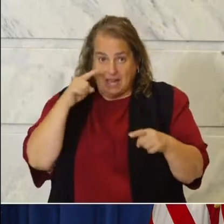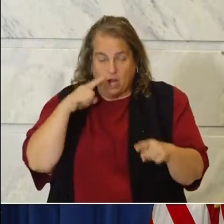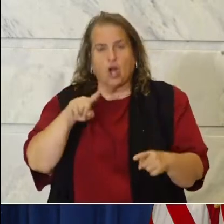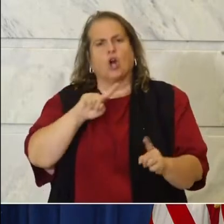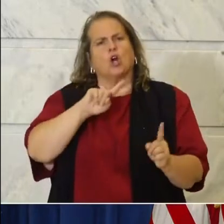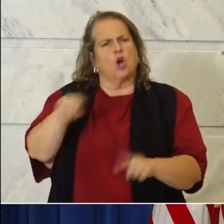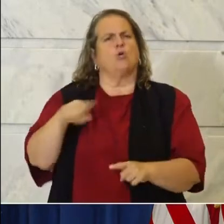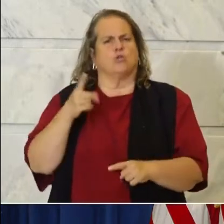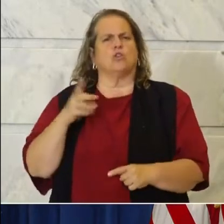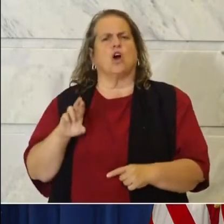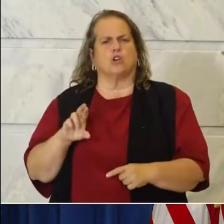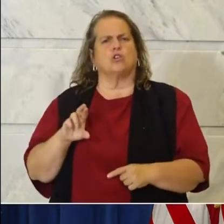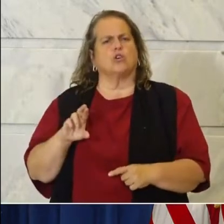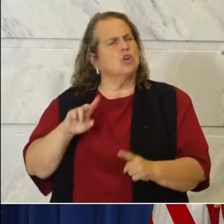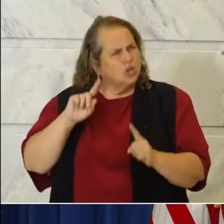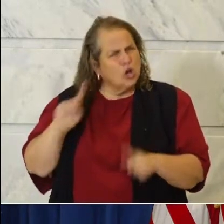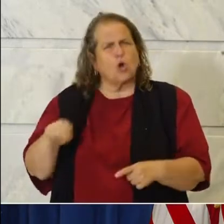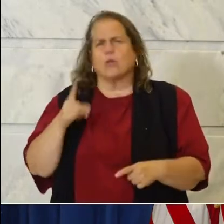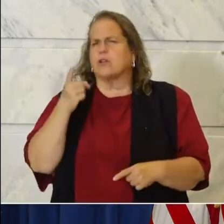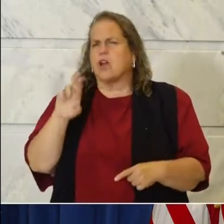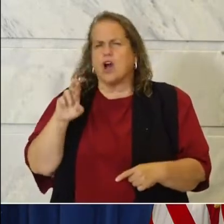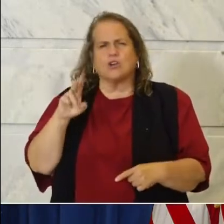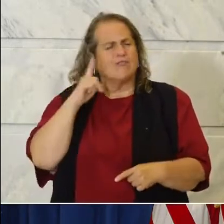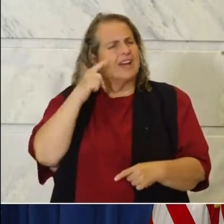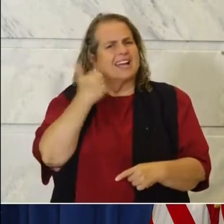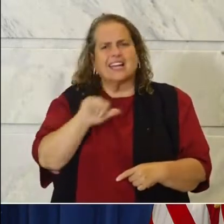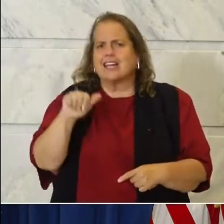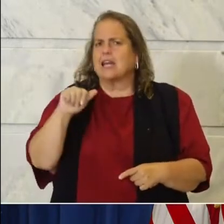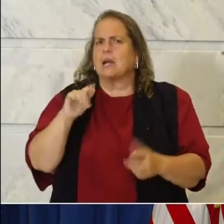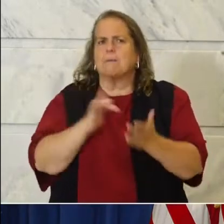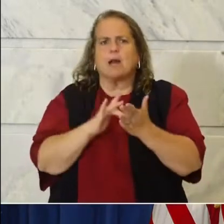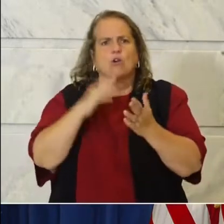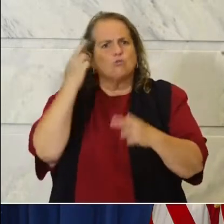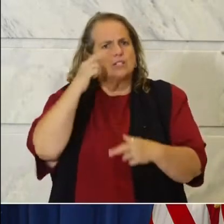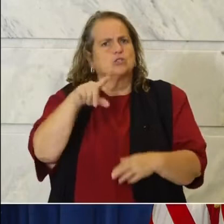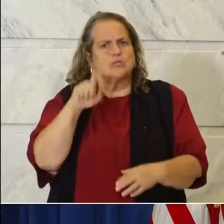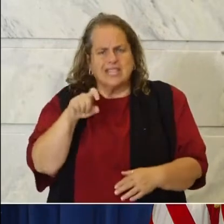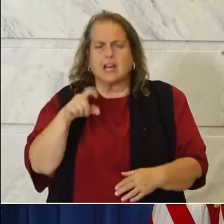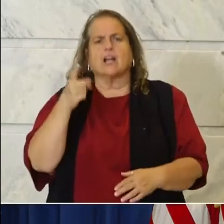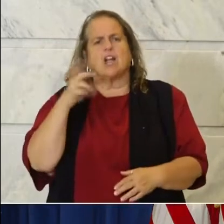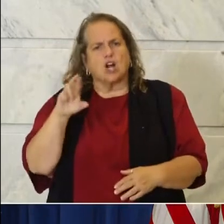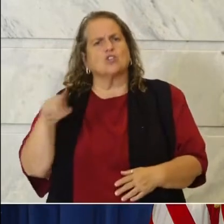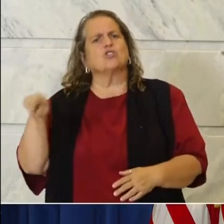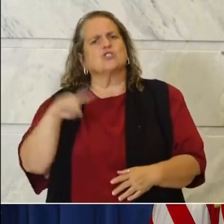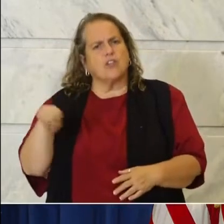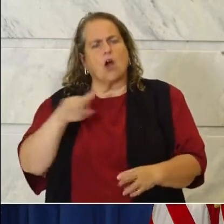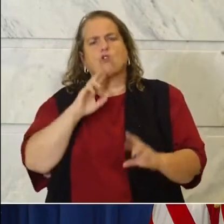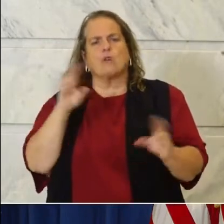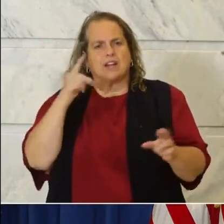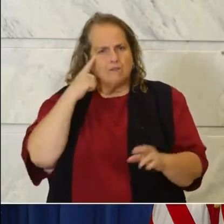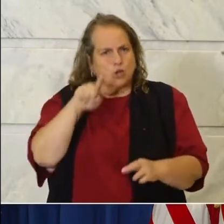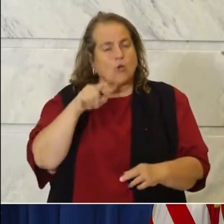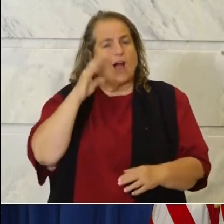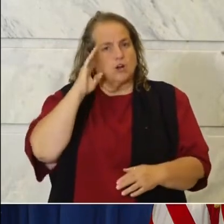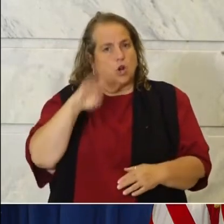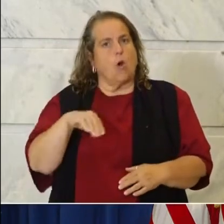your doctor, go to your primary care office, get medical care. They're they're they're ready for you. We know that there are other needs that when we